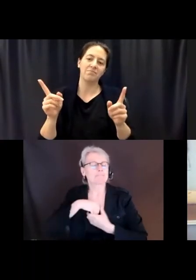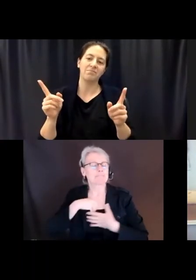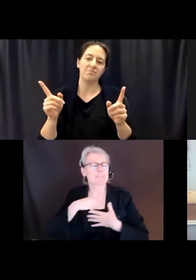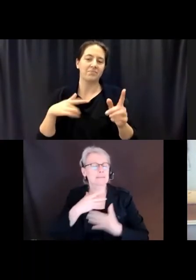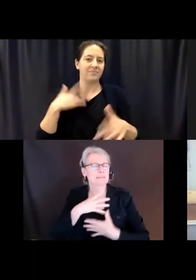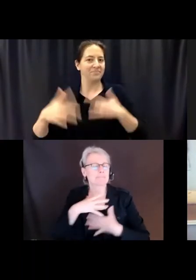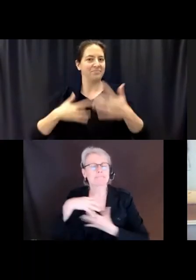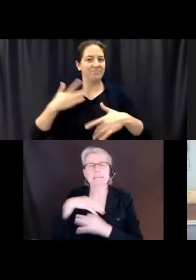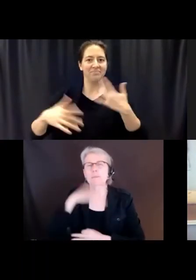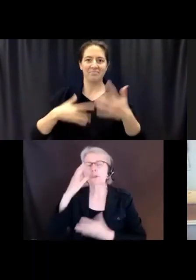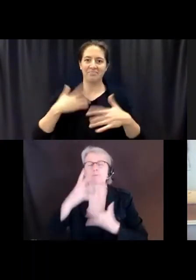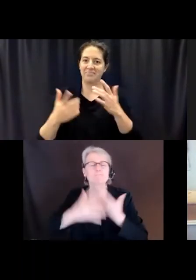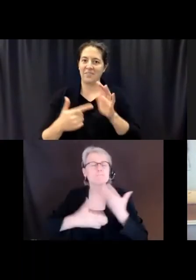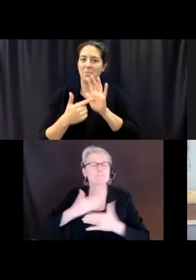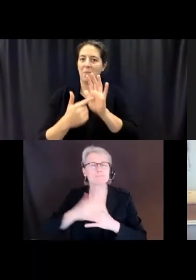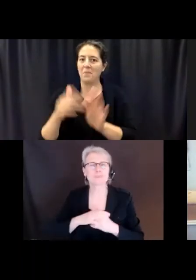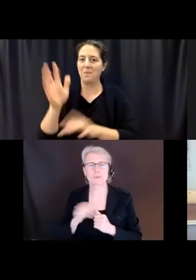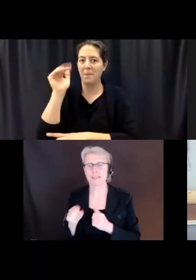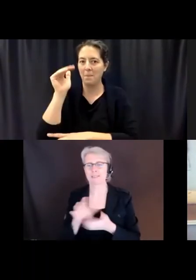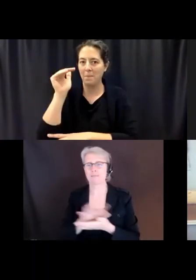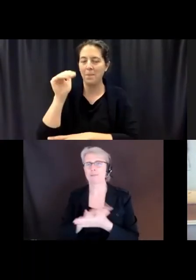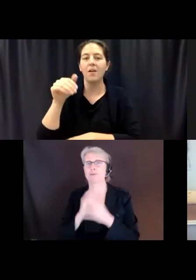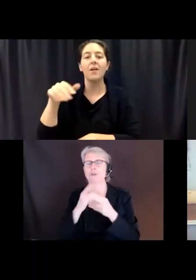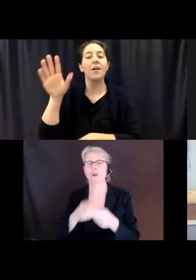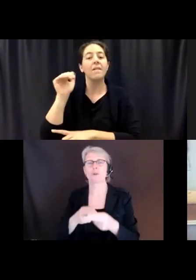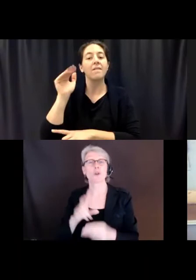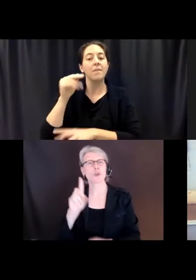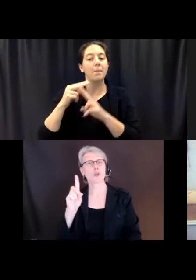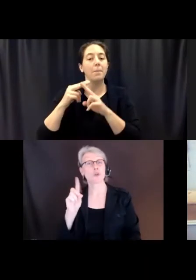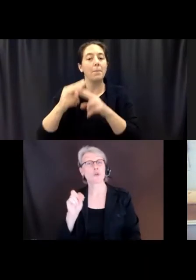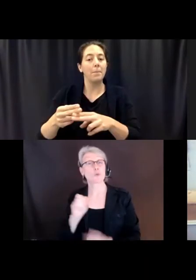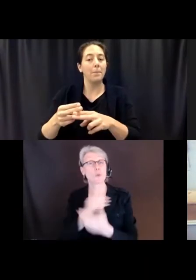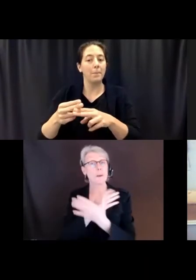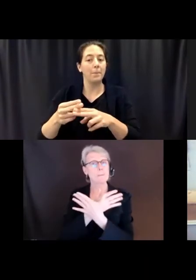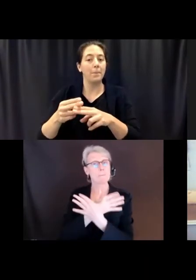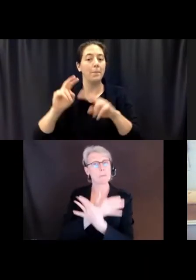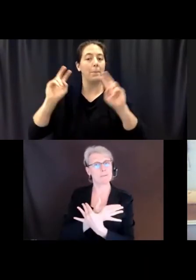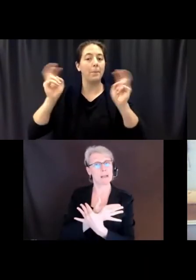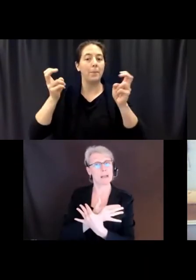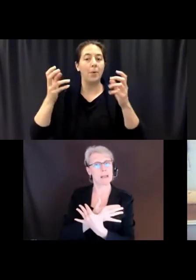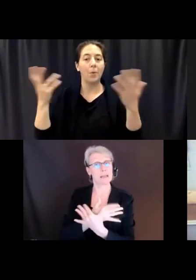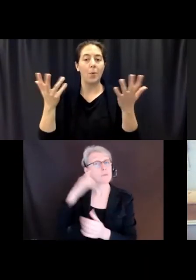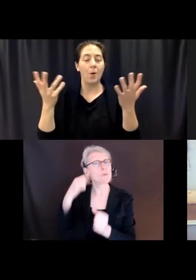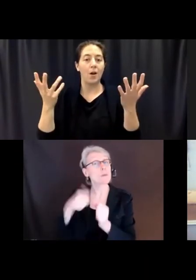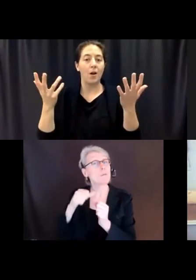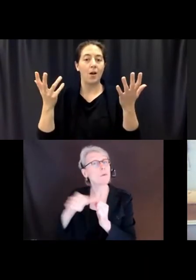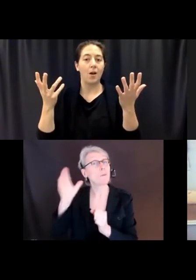A FILM THAT IS CALLED "DO BUTTERFLIES REMEMBER BEING CATERPILLARS."